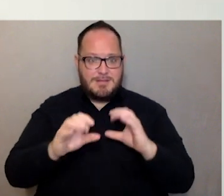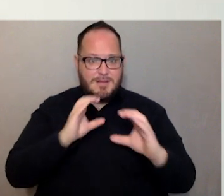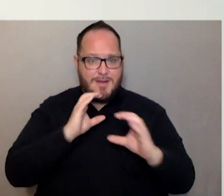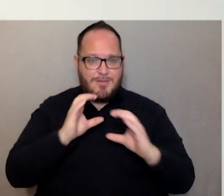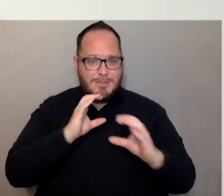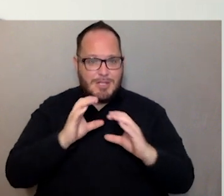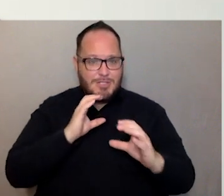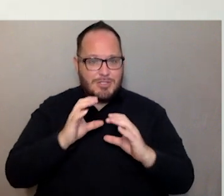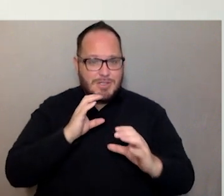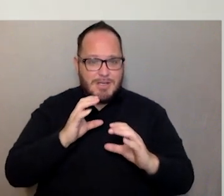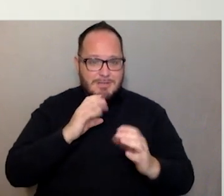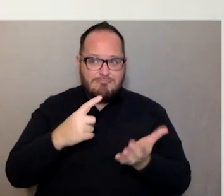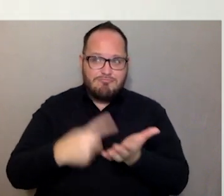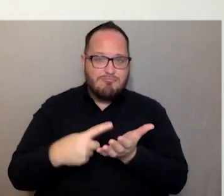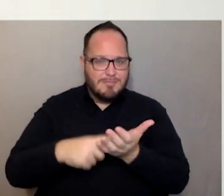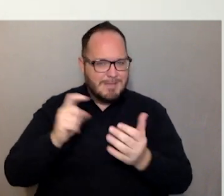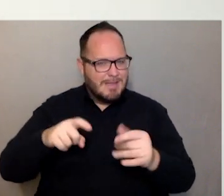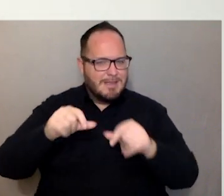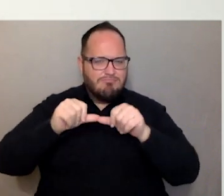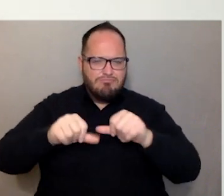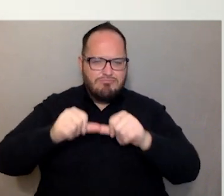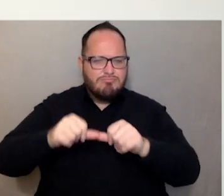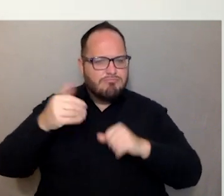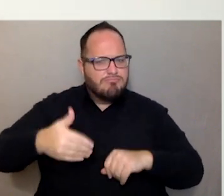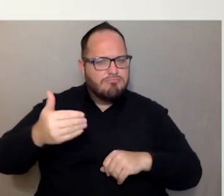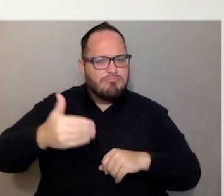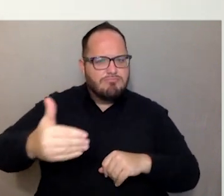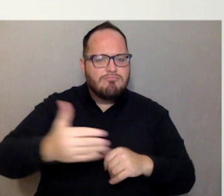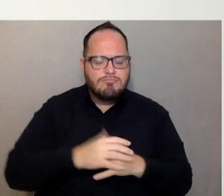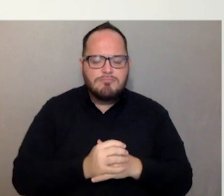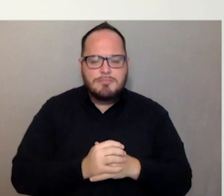THINK THIS IS AN IMPORTANT CONVERSATION THAT WE'LL NEED TO CONTINUE. BECAUSE I THINK OVER THE PAST